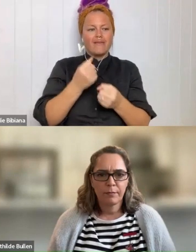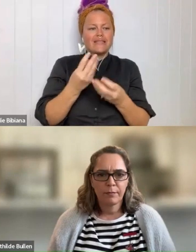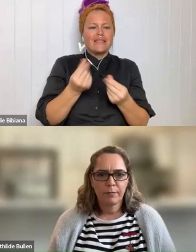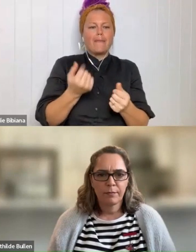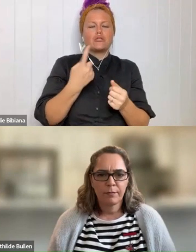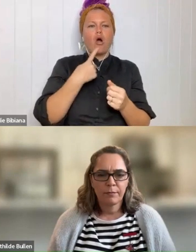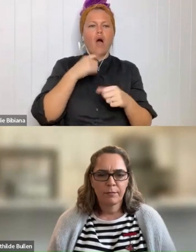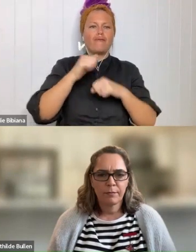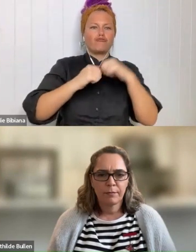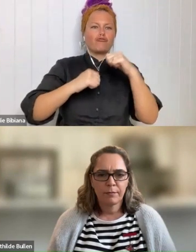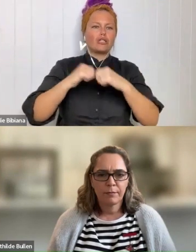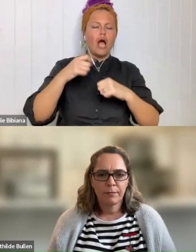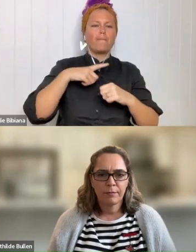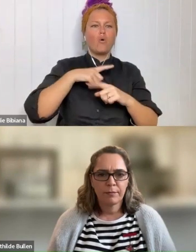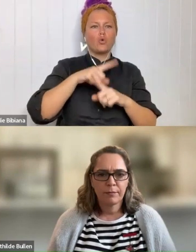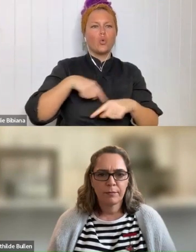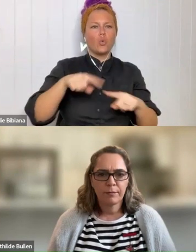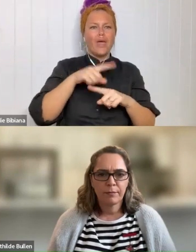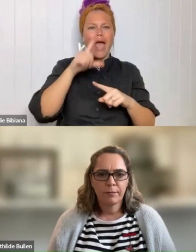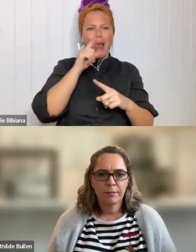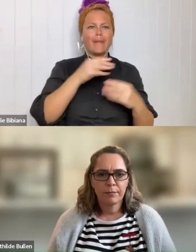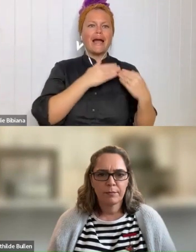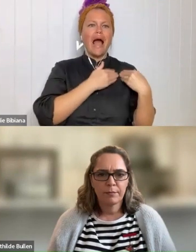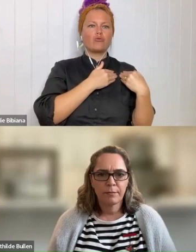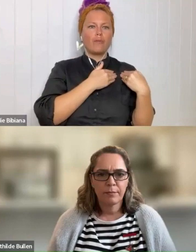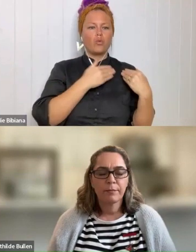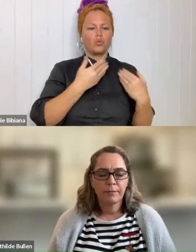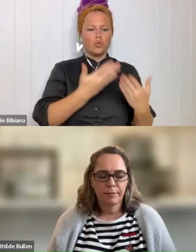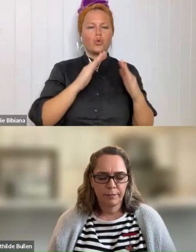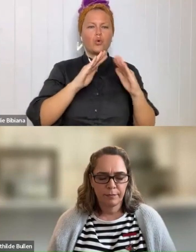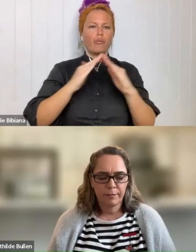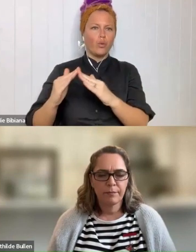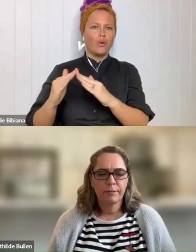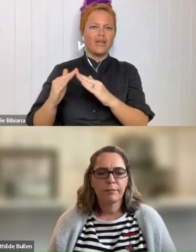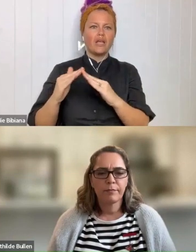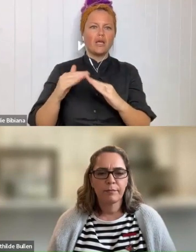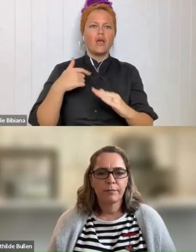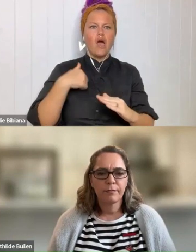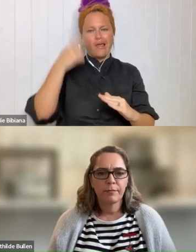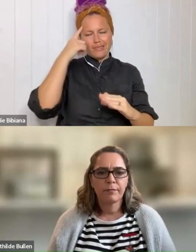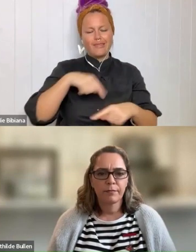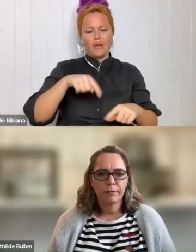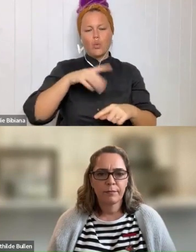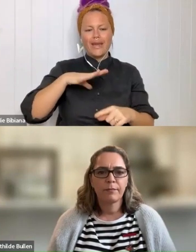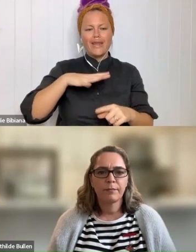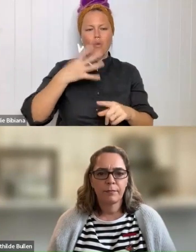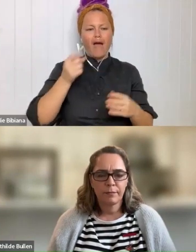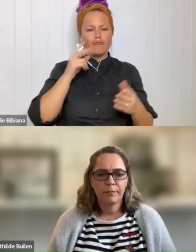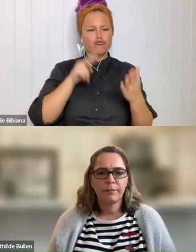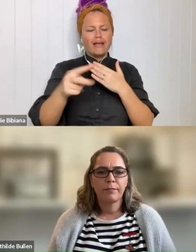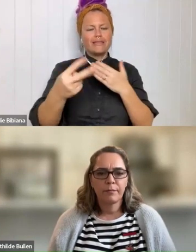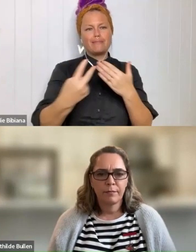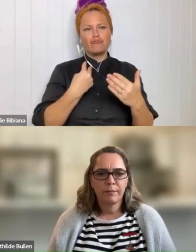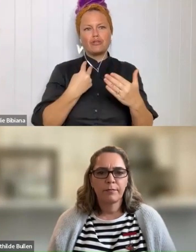because we're accountable to community. And and I think we need to have that transparency and that accountability. But